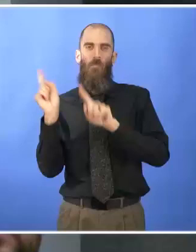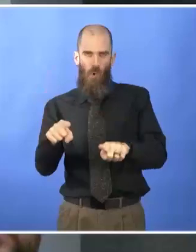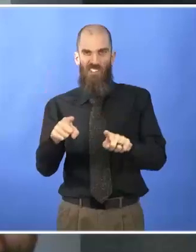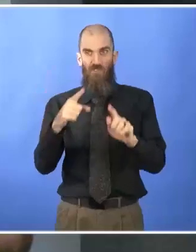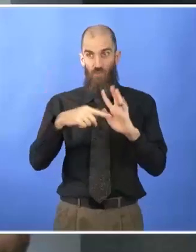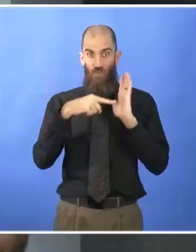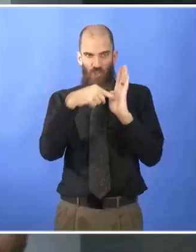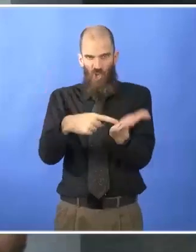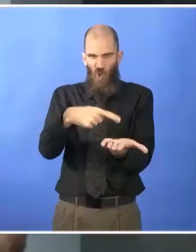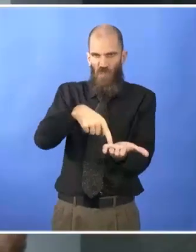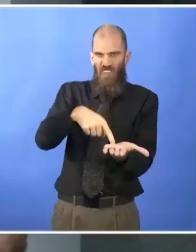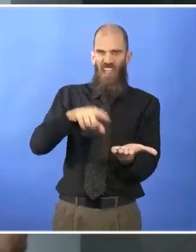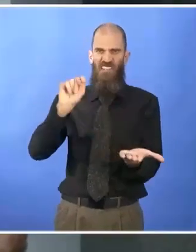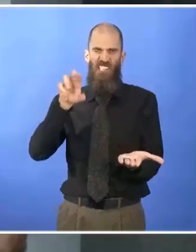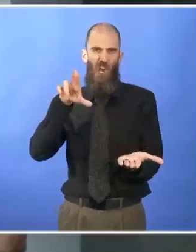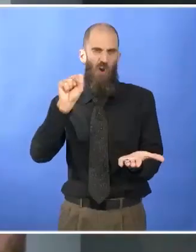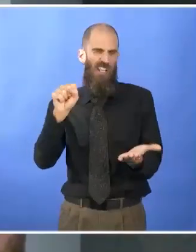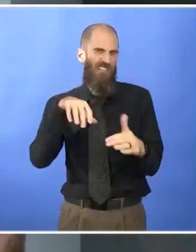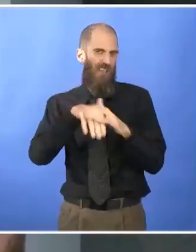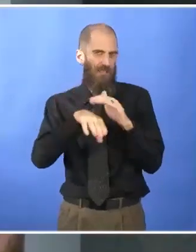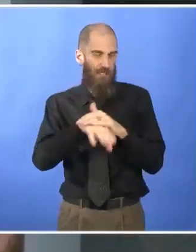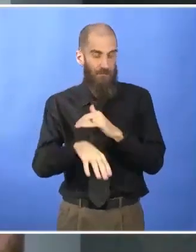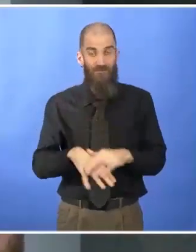USER REGISTRATION REQUIREMENTS TO FACILITATE THE USE OF TRS BY